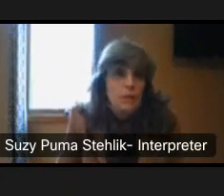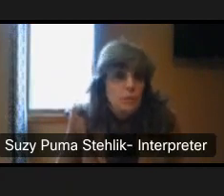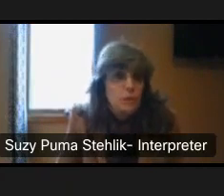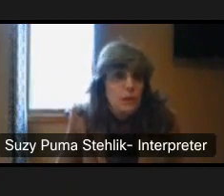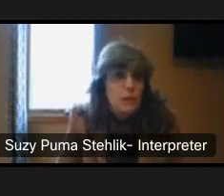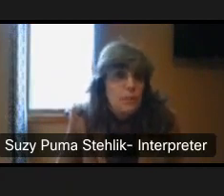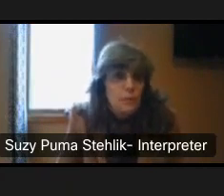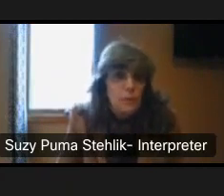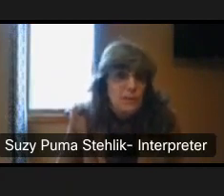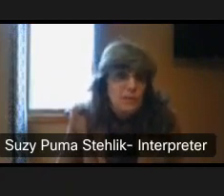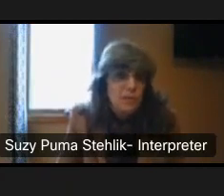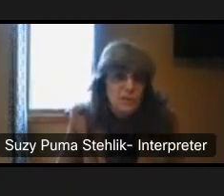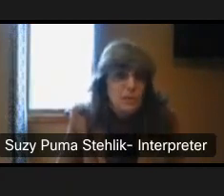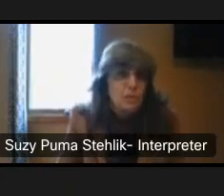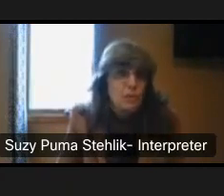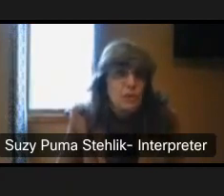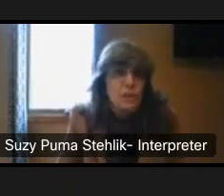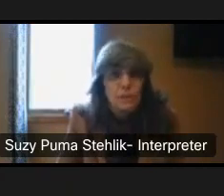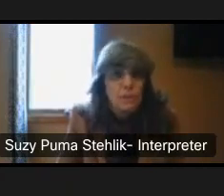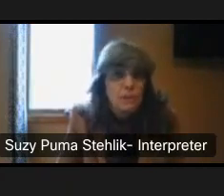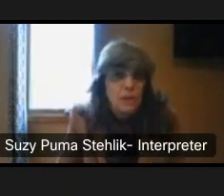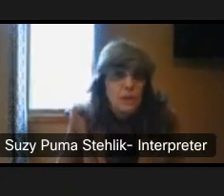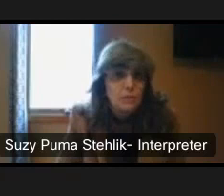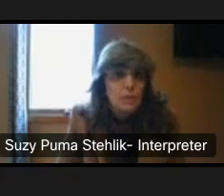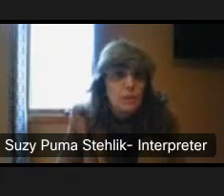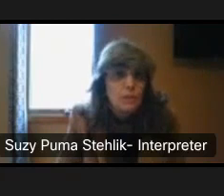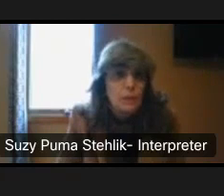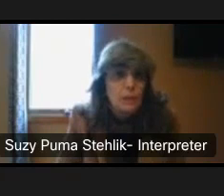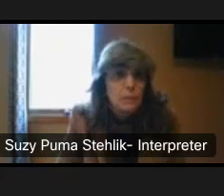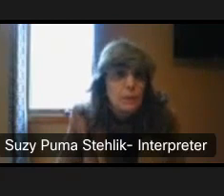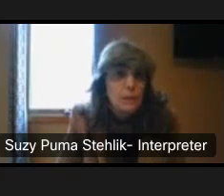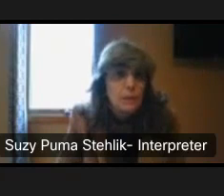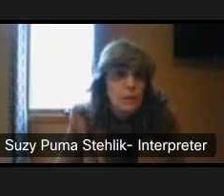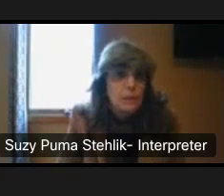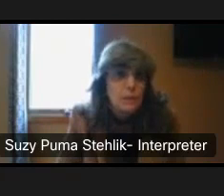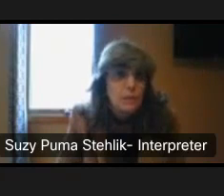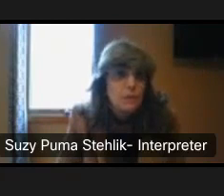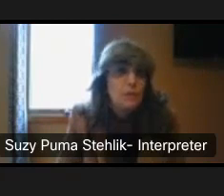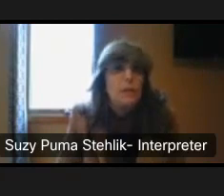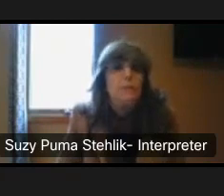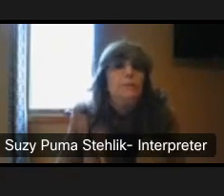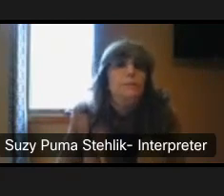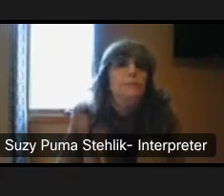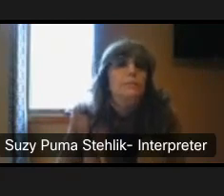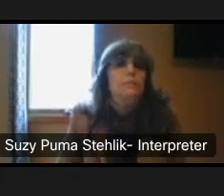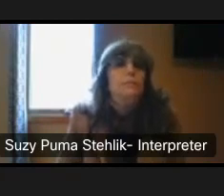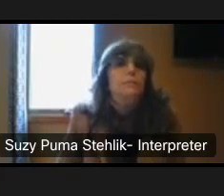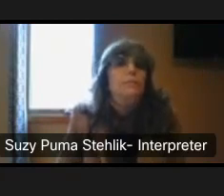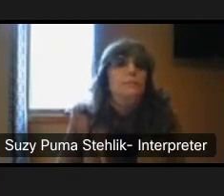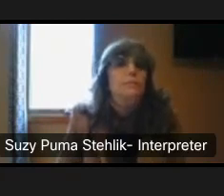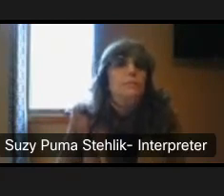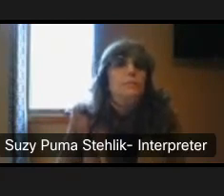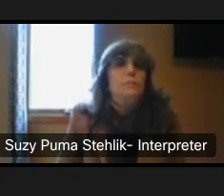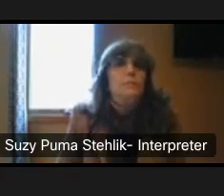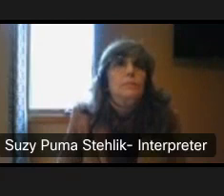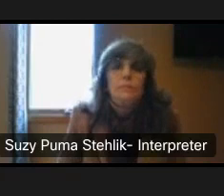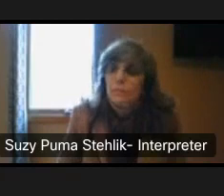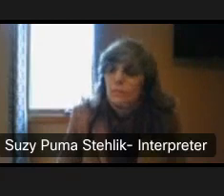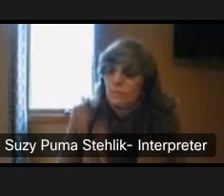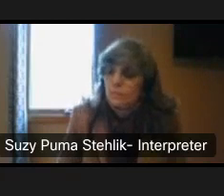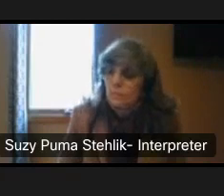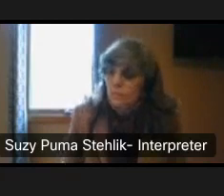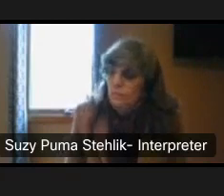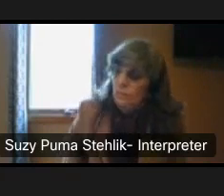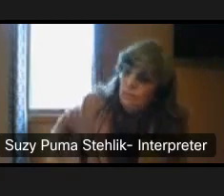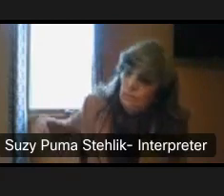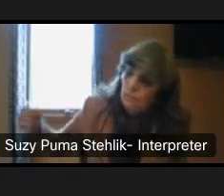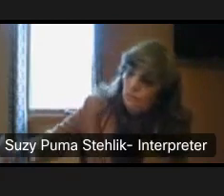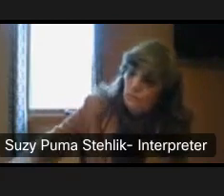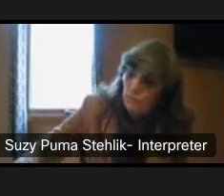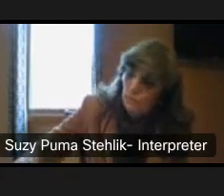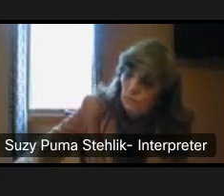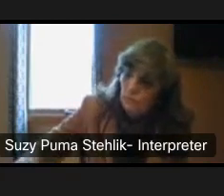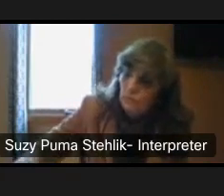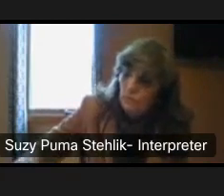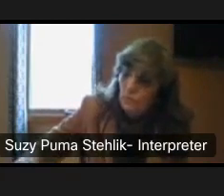Pretty sure she seems to switch and say, no, no, that is causing, but that works out to roughly 137 dollars and 80 cents a year.